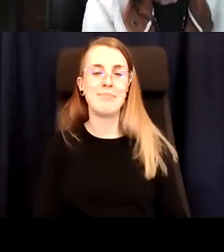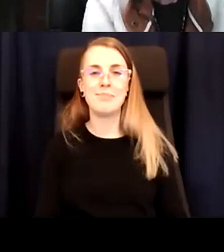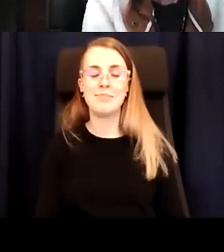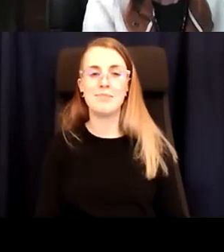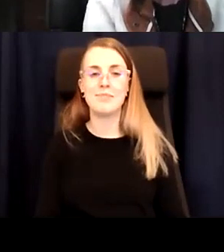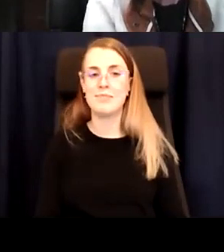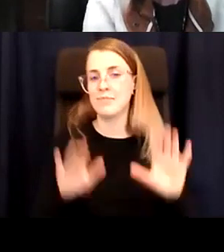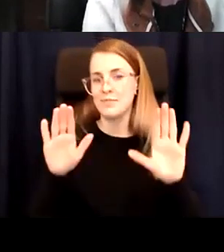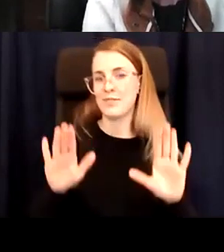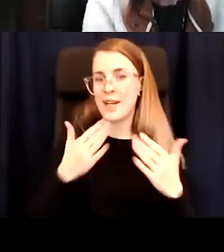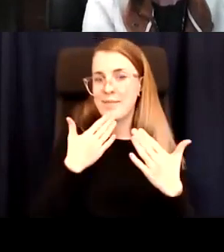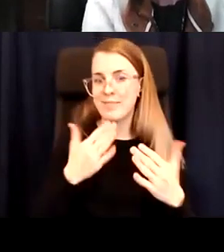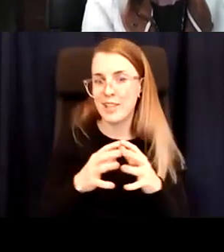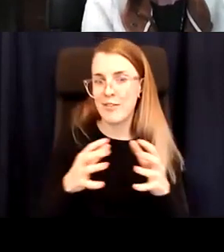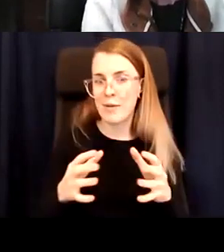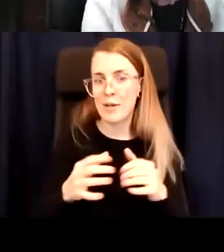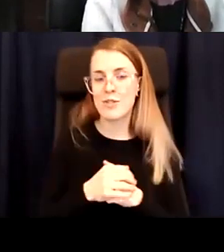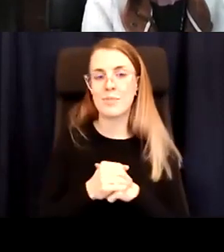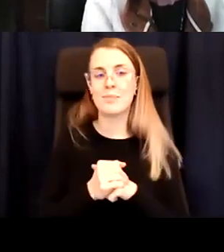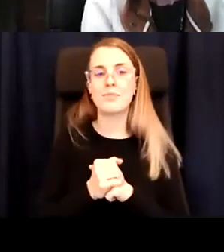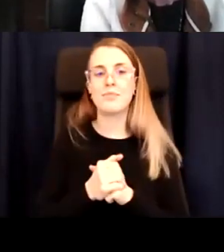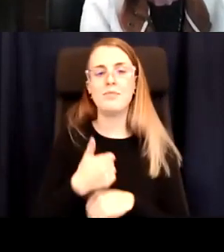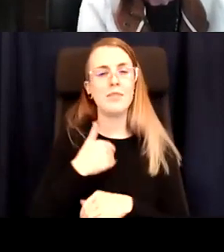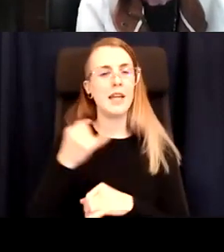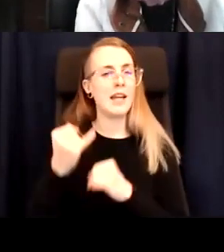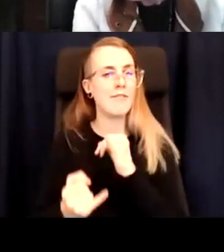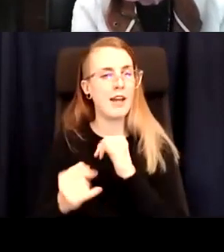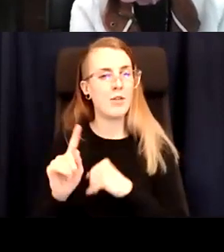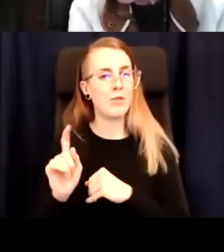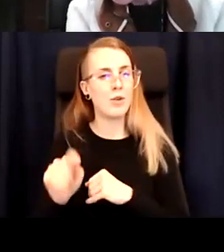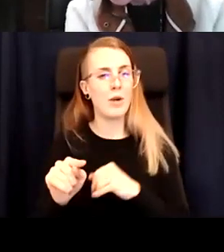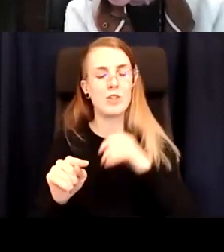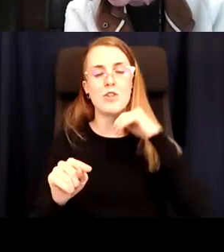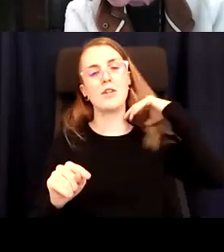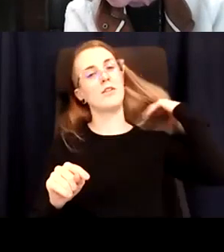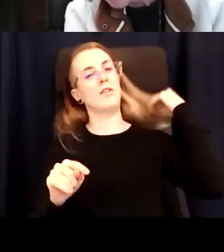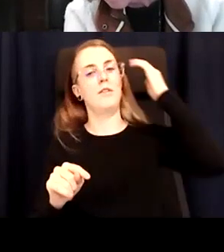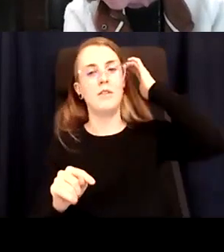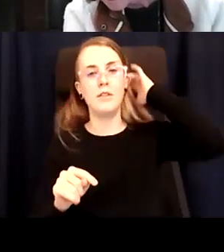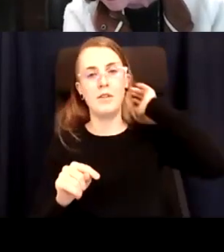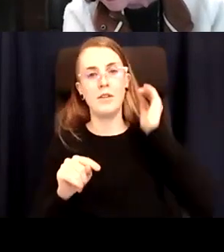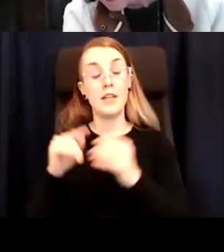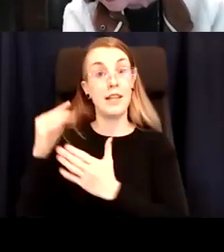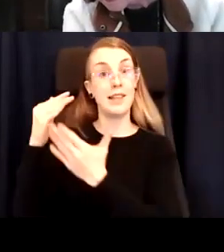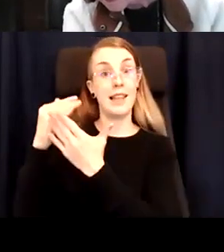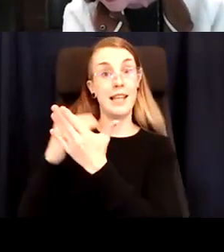Thank you very much. There was a final question, is that I saw in terms of the list of CCBHCs.